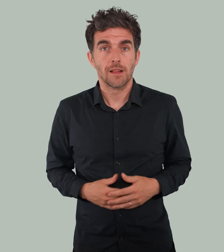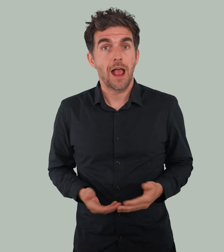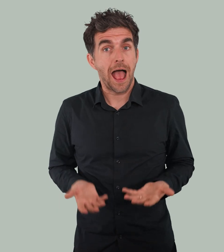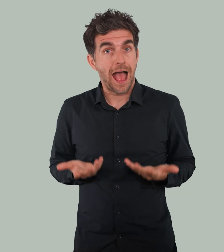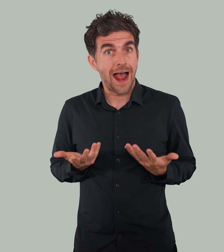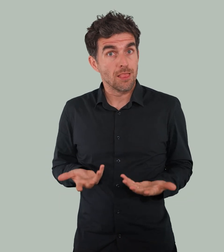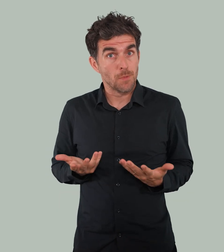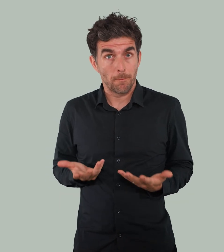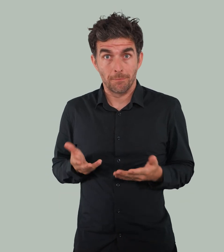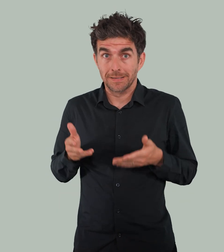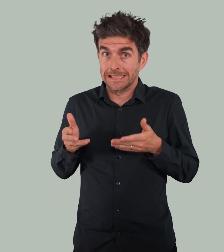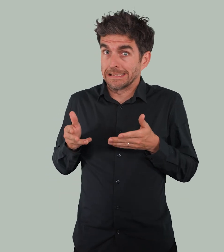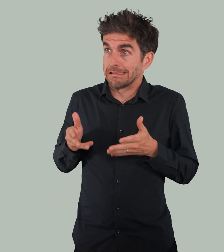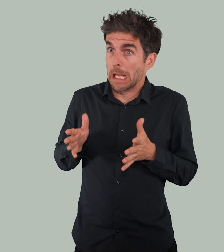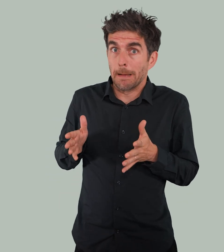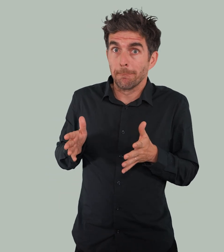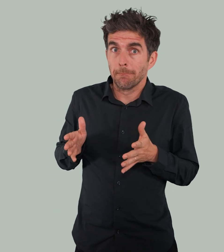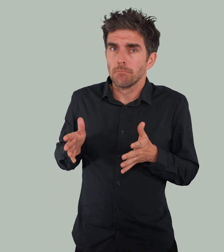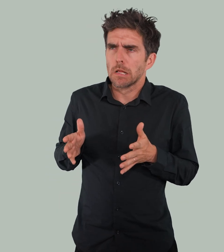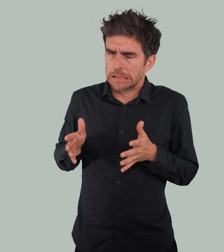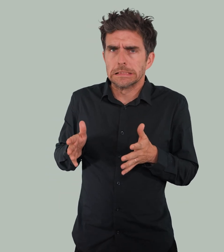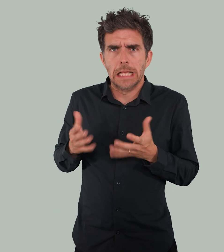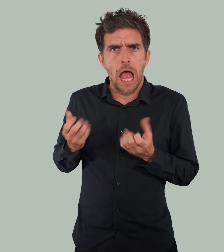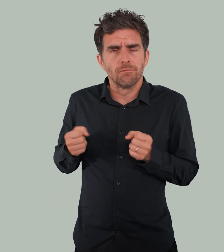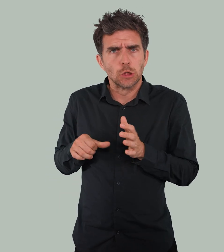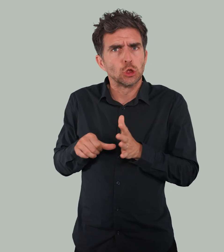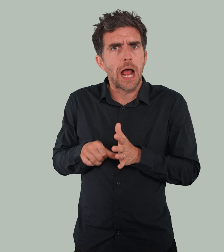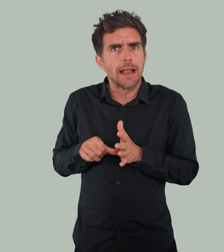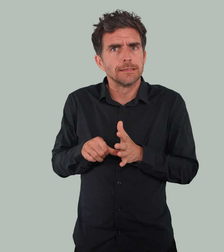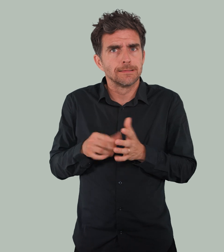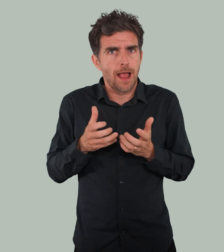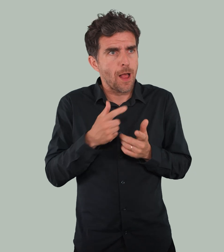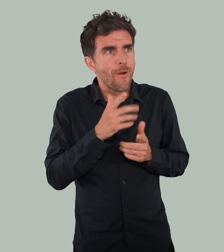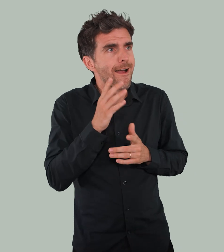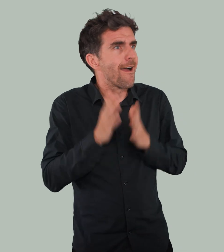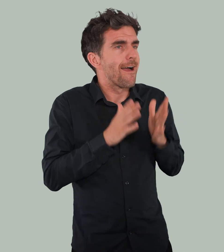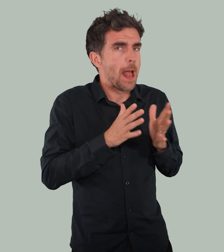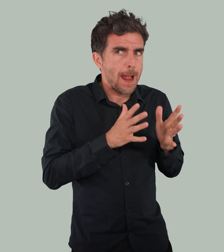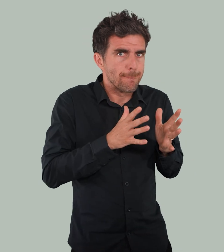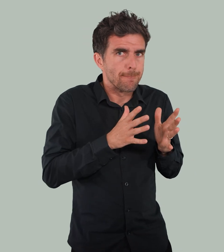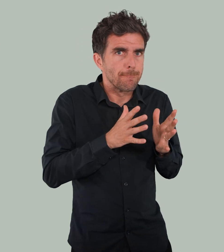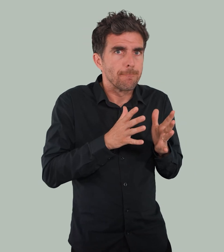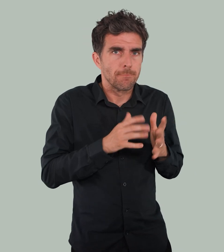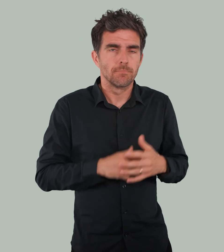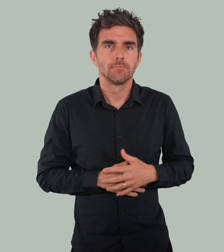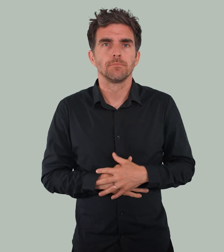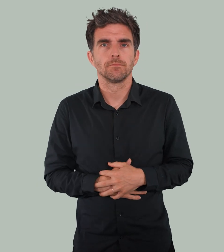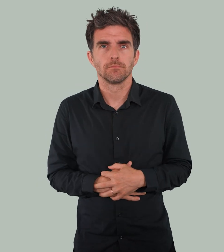Where the current system may present challenges to participation